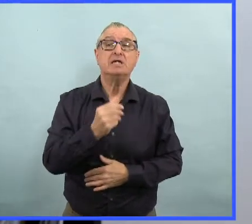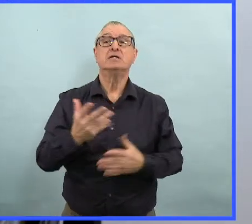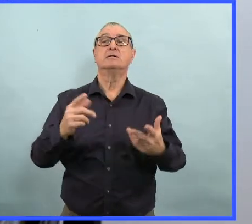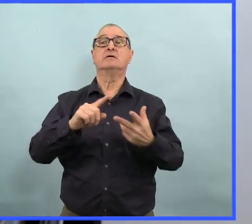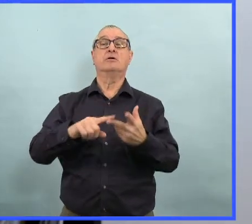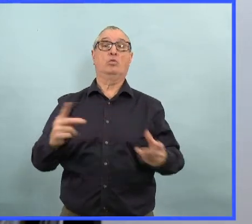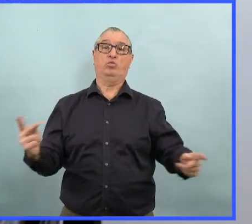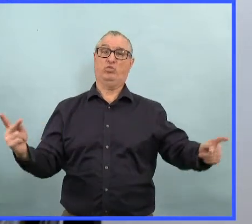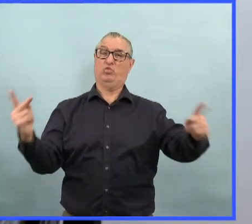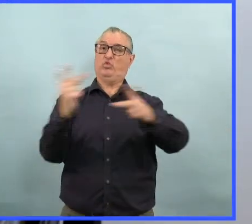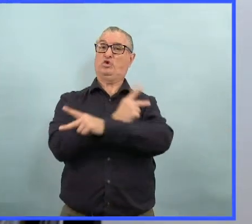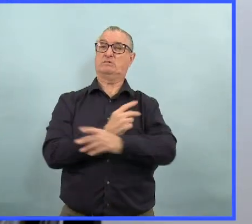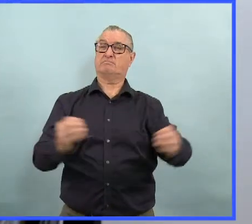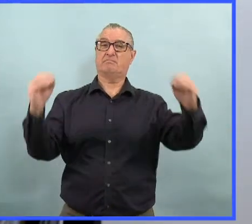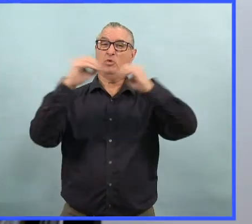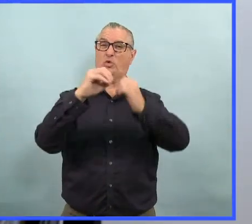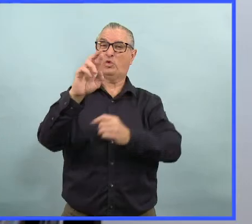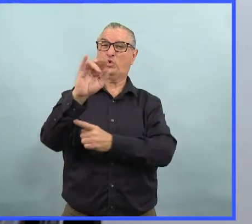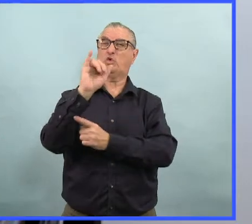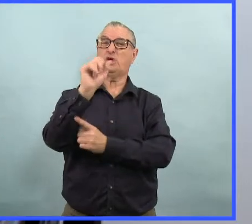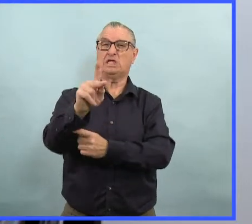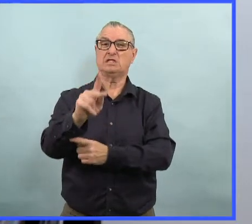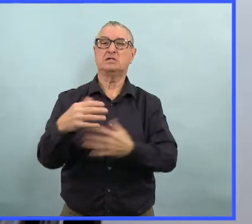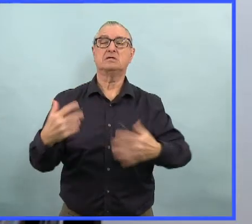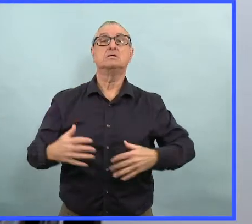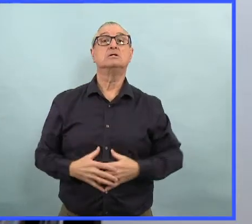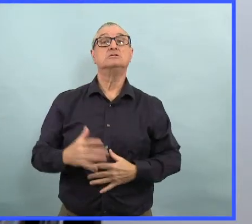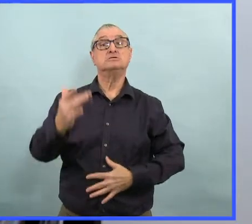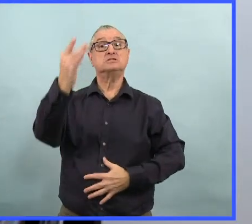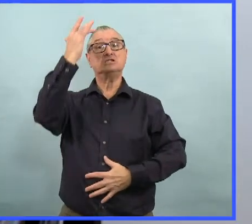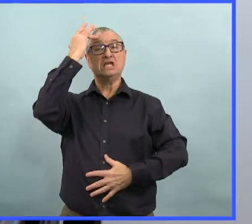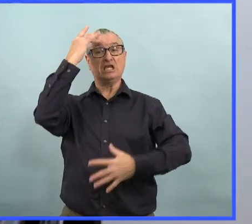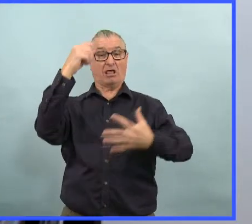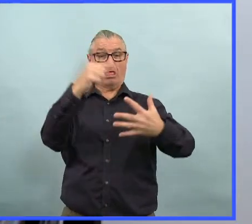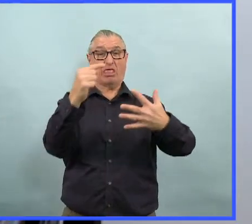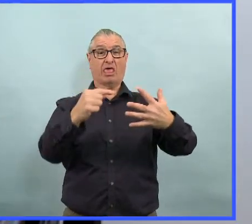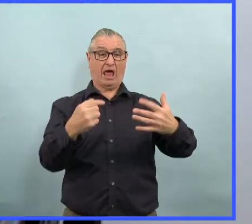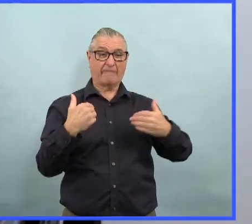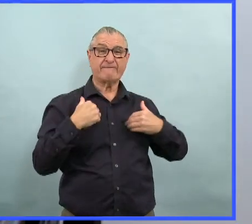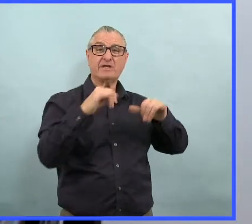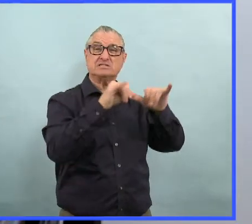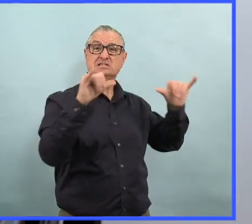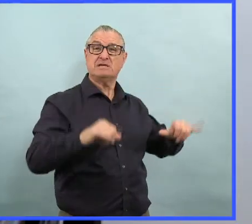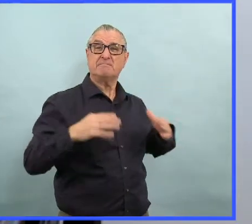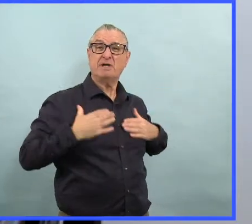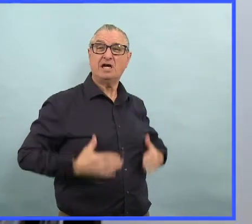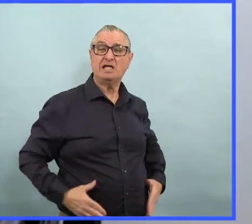for experiencing severe outcomes including hospitalization and death so we are urging